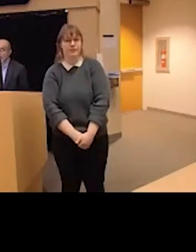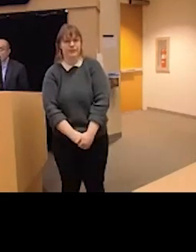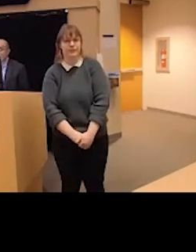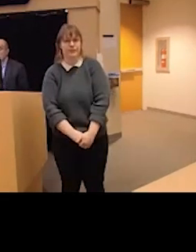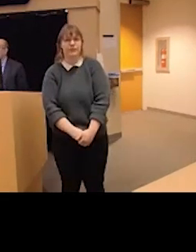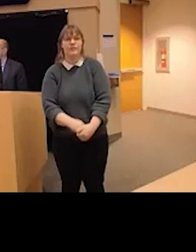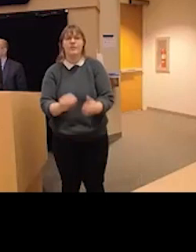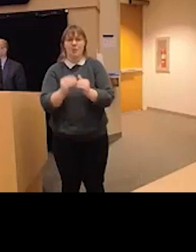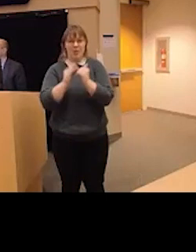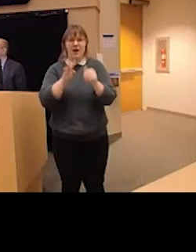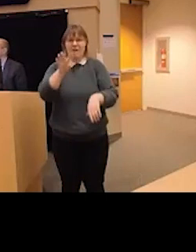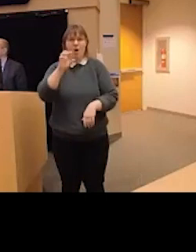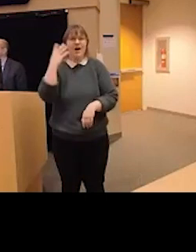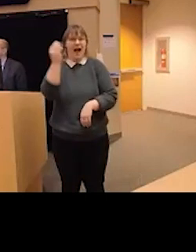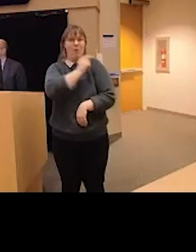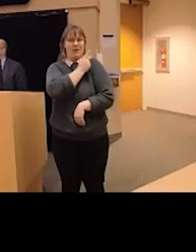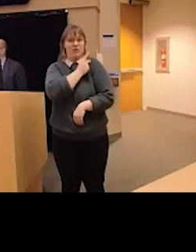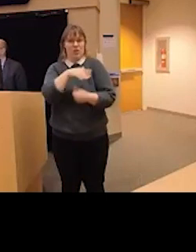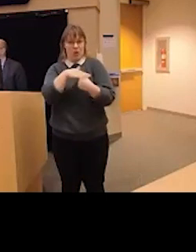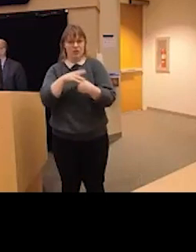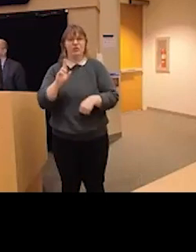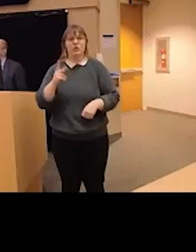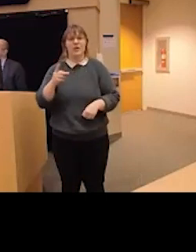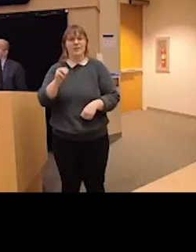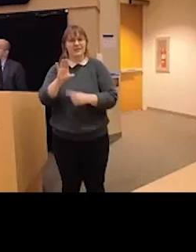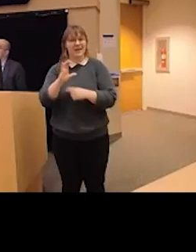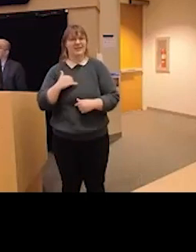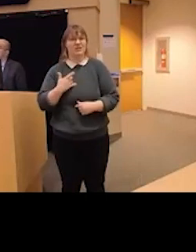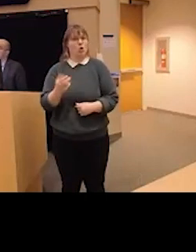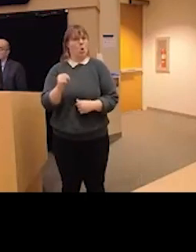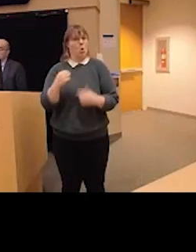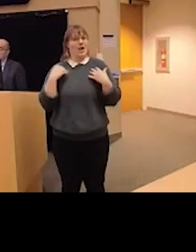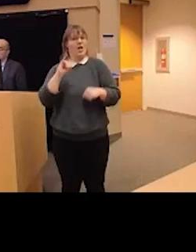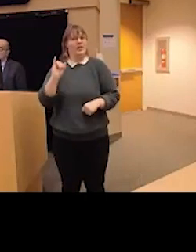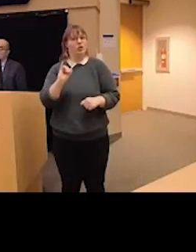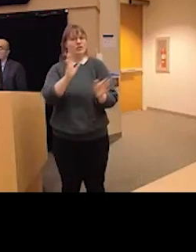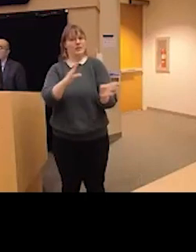than 400 outpatient locations and uh UPMC has its own health insurance plan it ensures 2.1 million